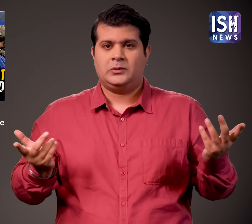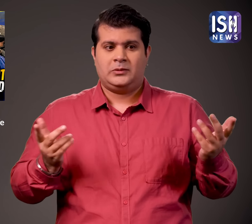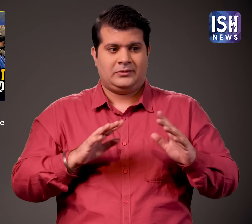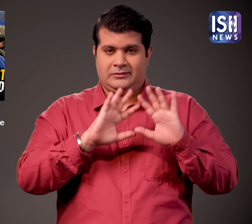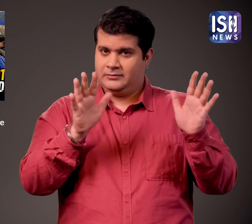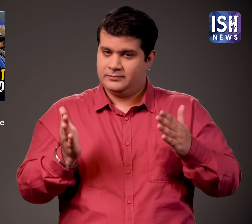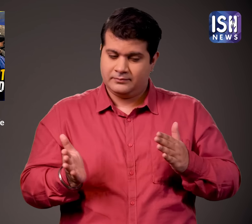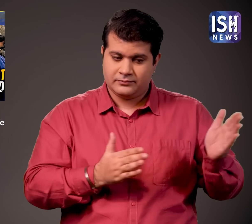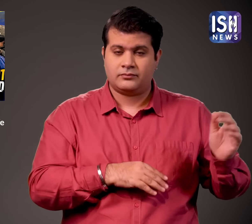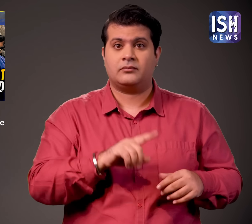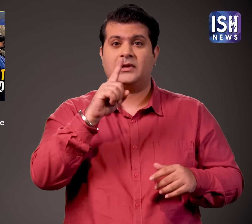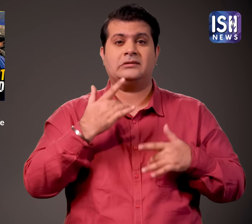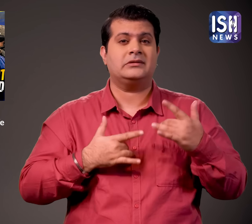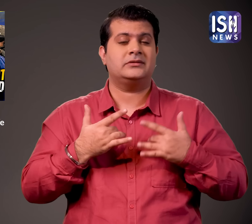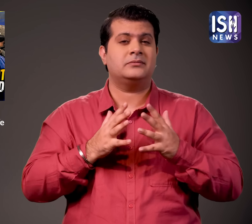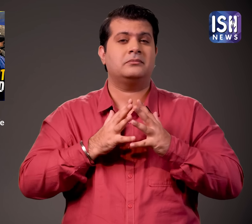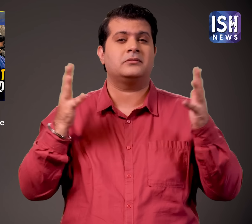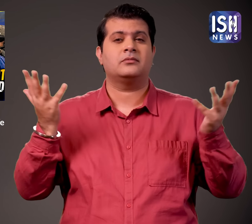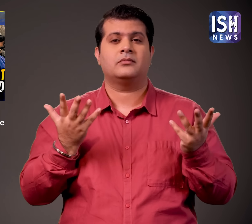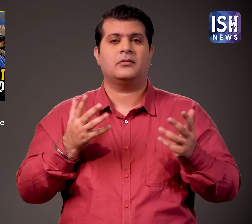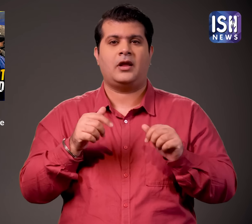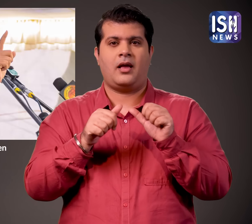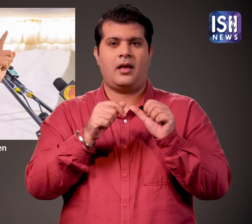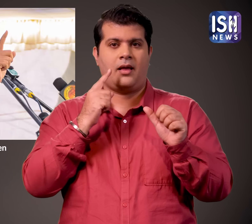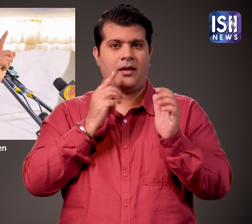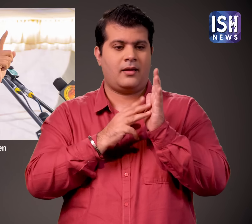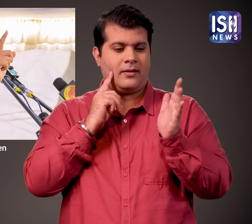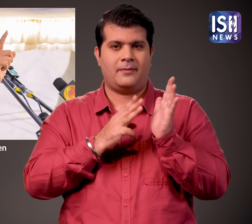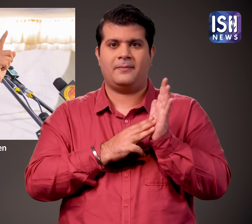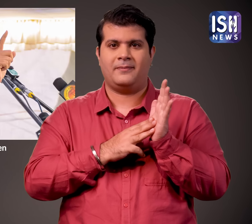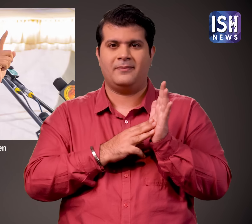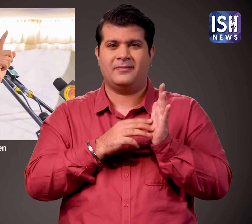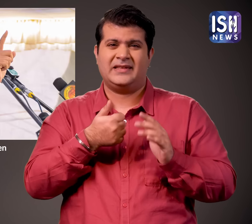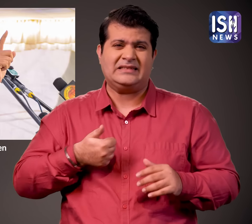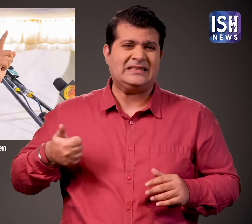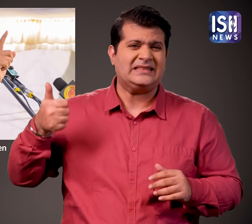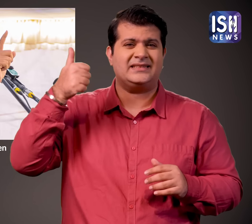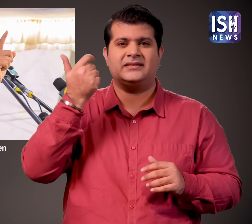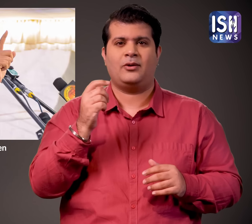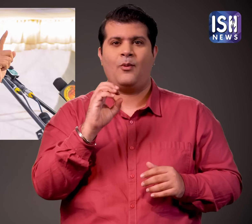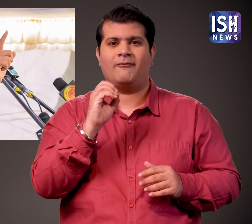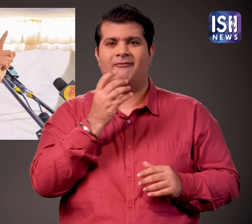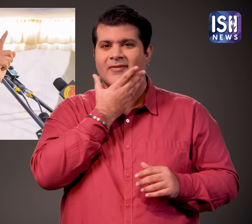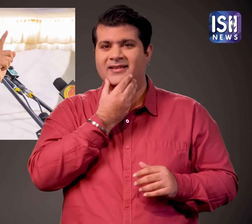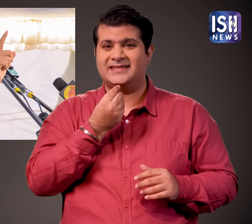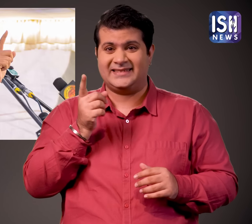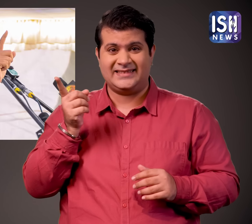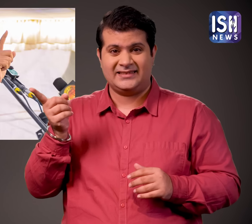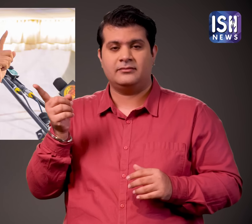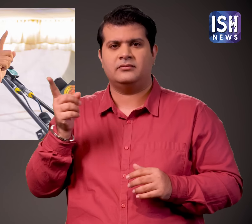Apart from this, one interesting statement came from AIMIM Chief Asaduddin Owaisi.